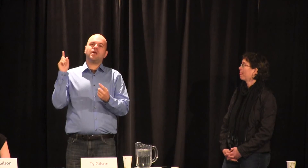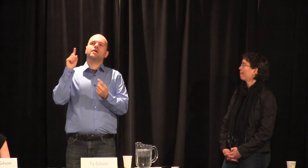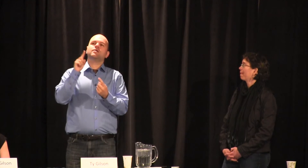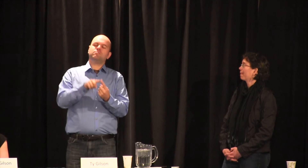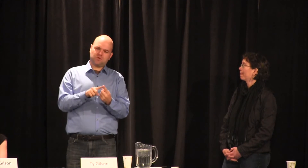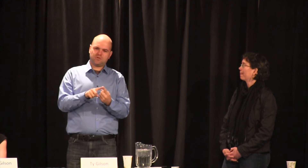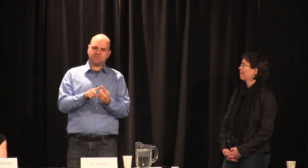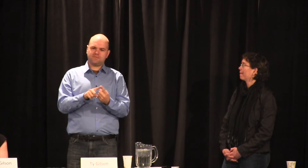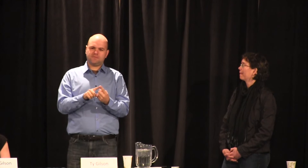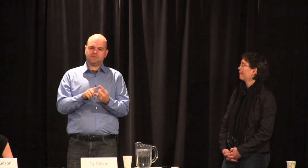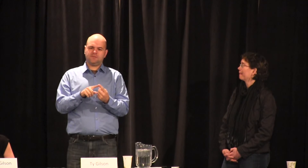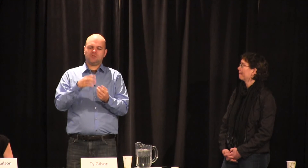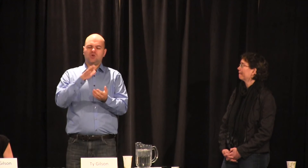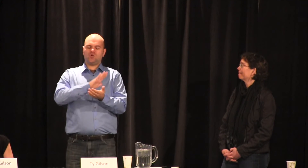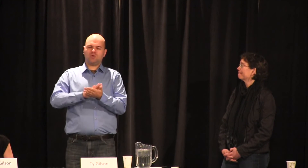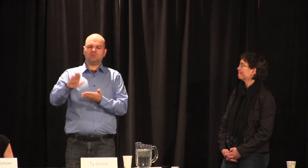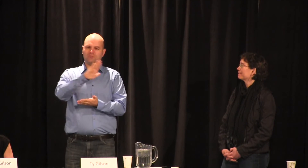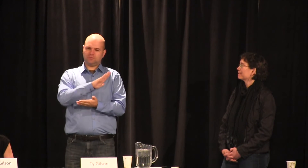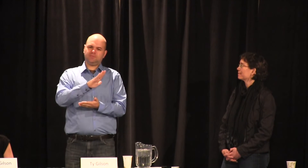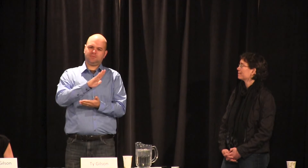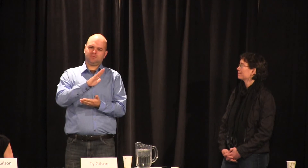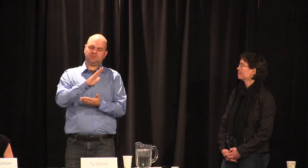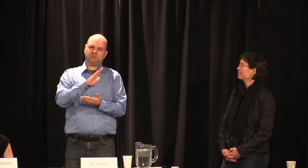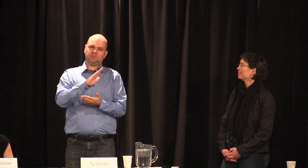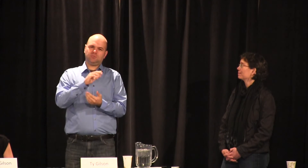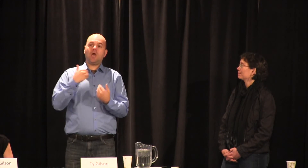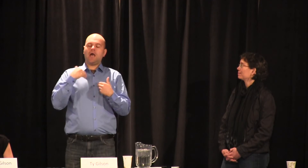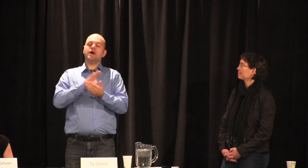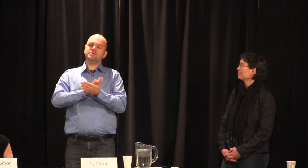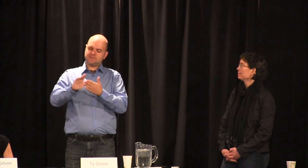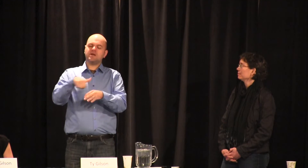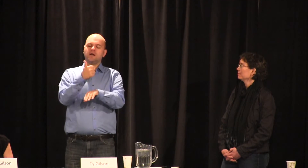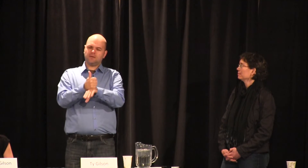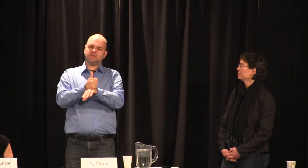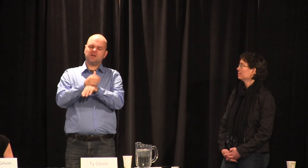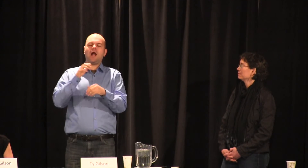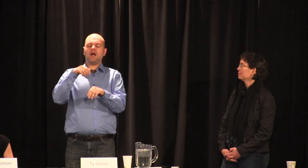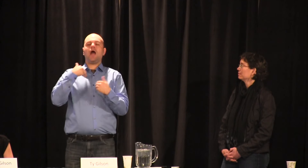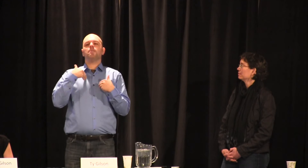And then in college, it was --